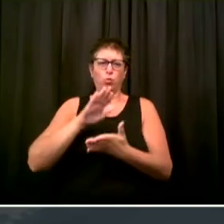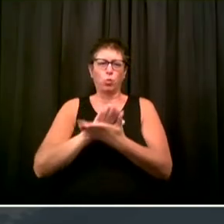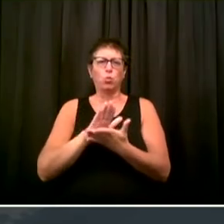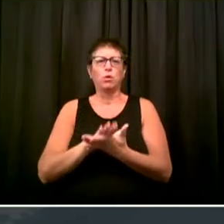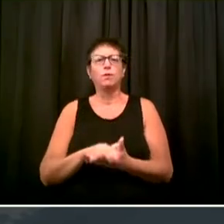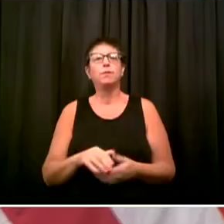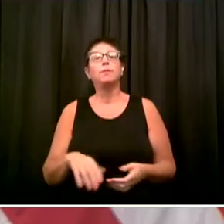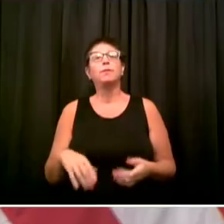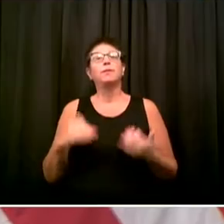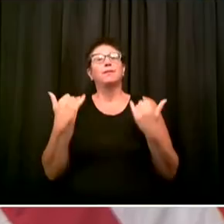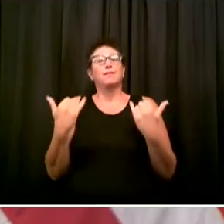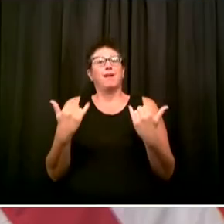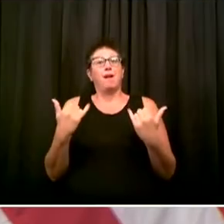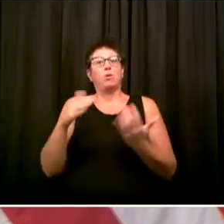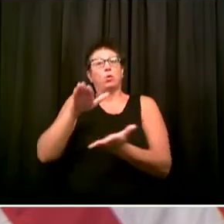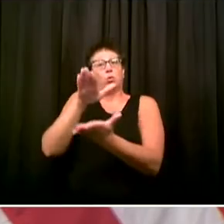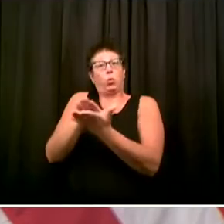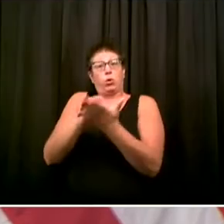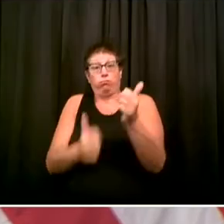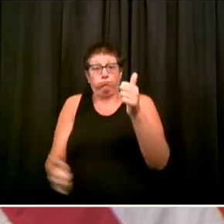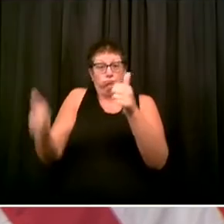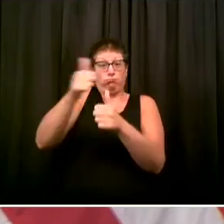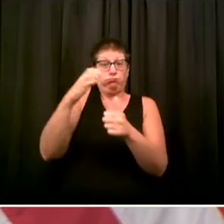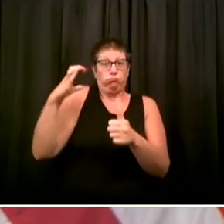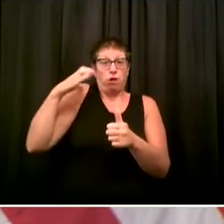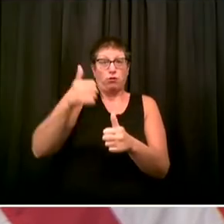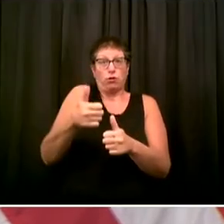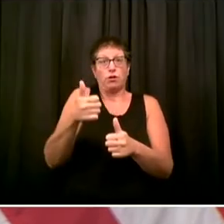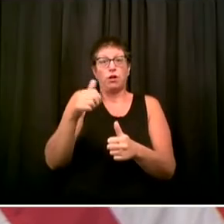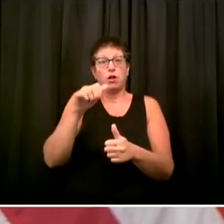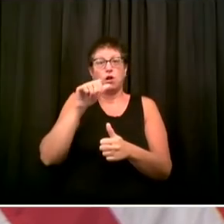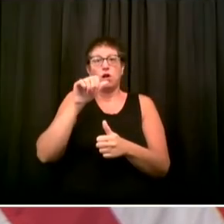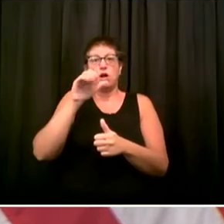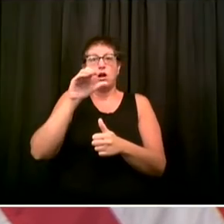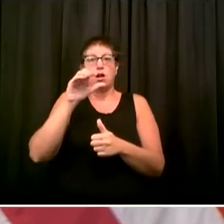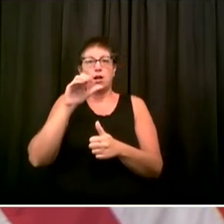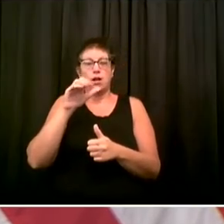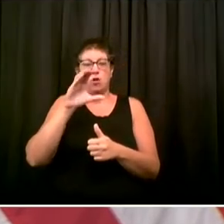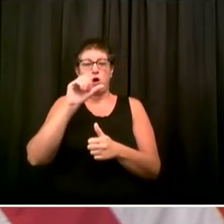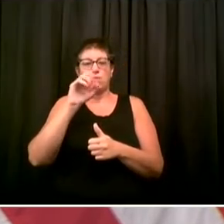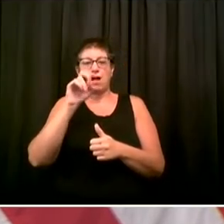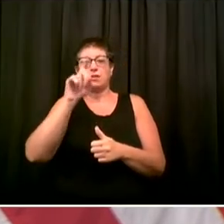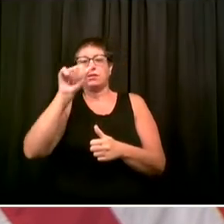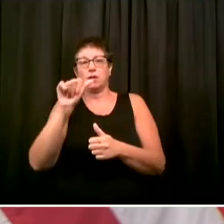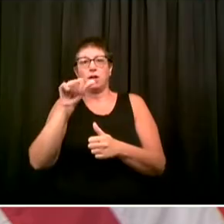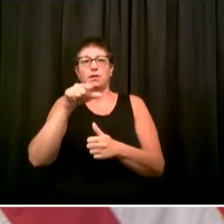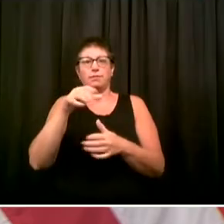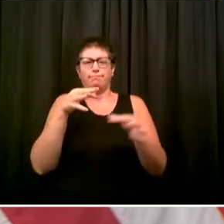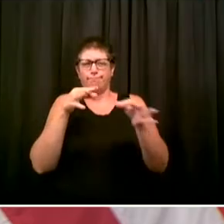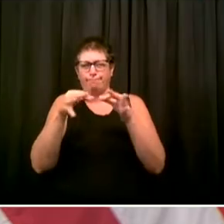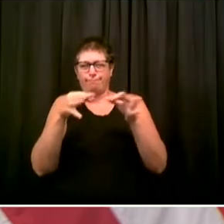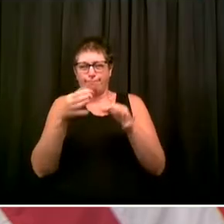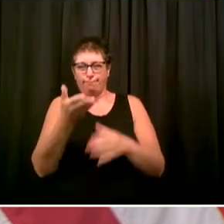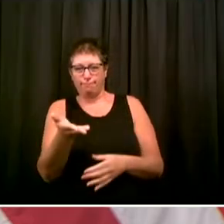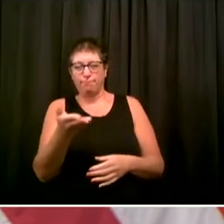CHILDREN. HERE TO TELL YOU MORE ABOUT THIS EFFORT